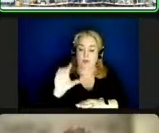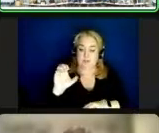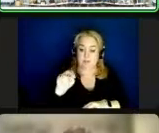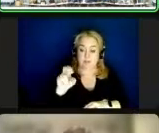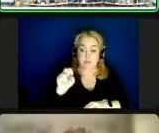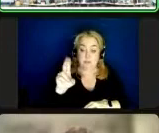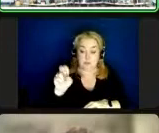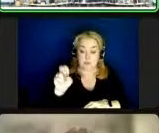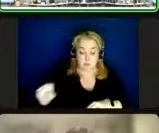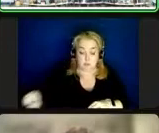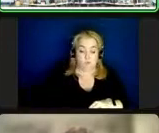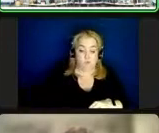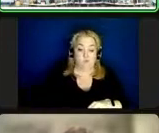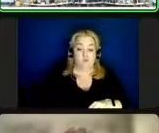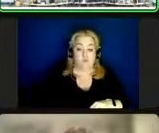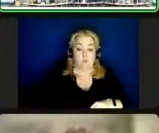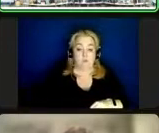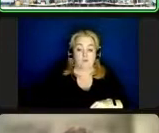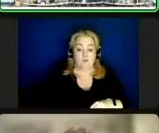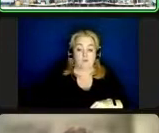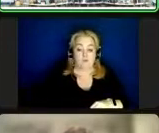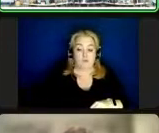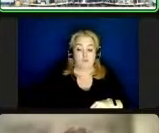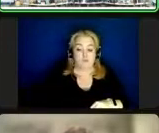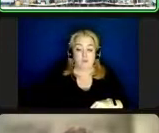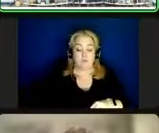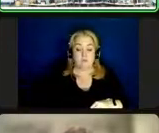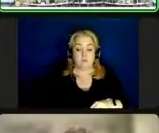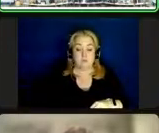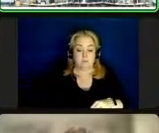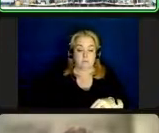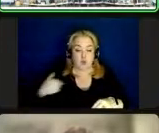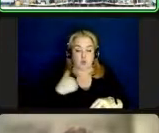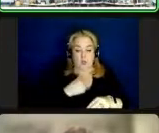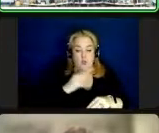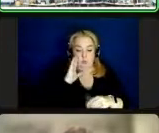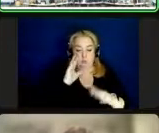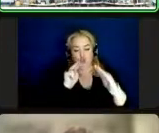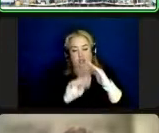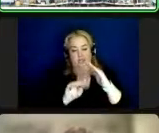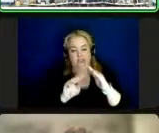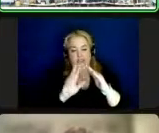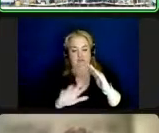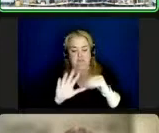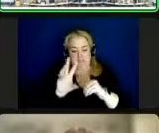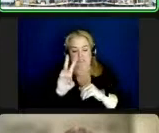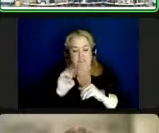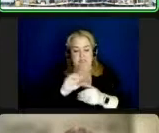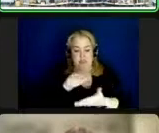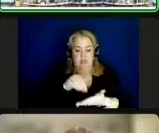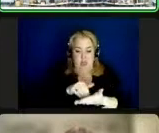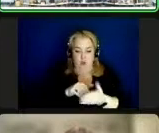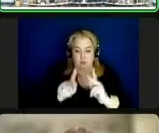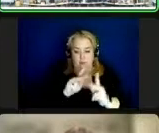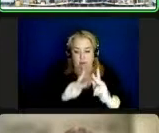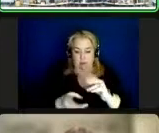19 IT WAS PANDEMIC AND IT WAS